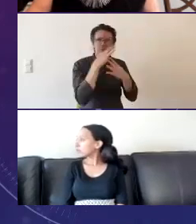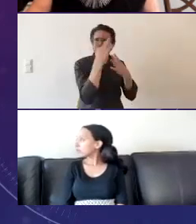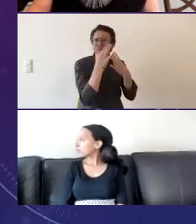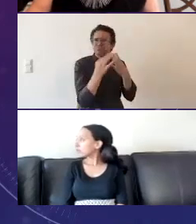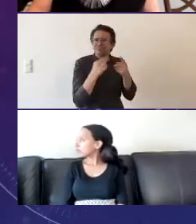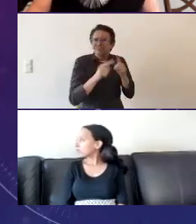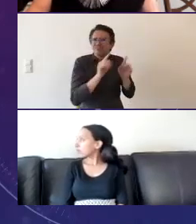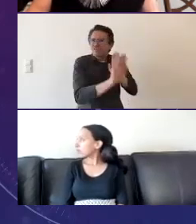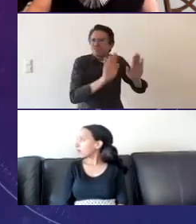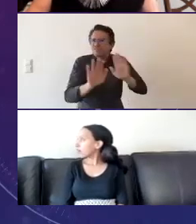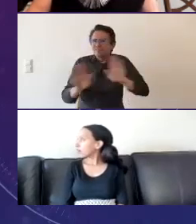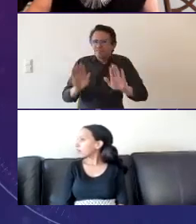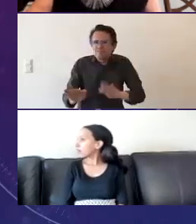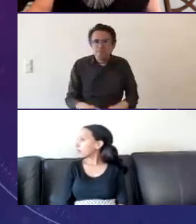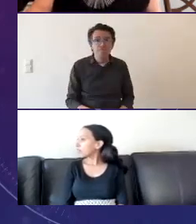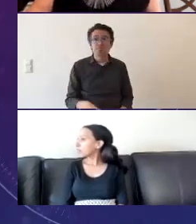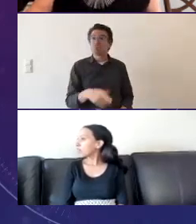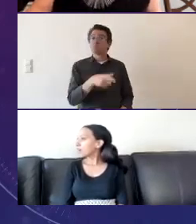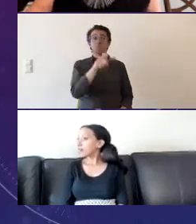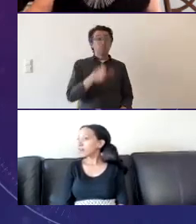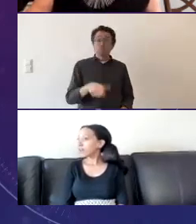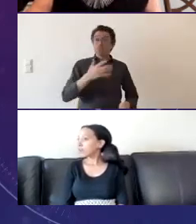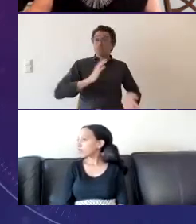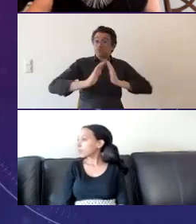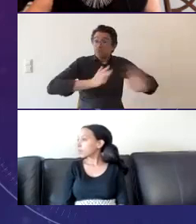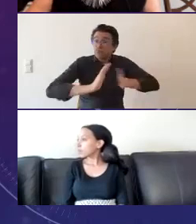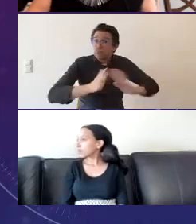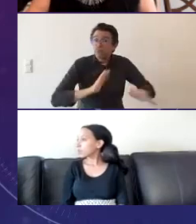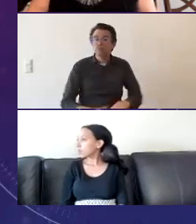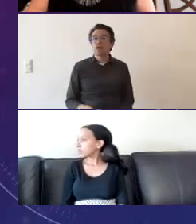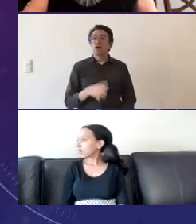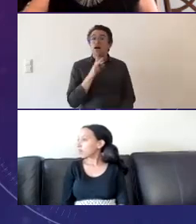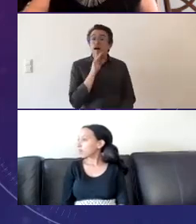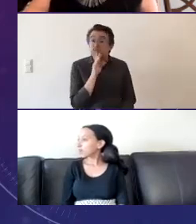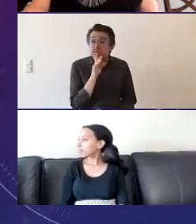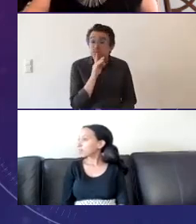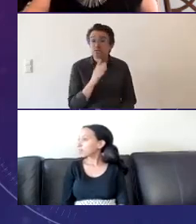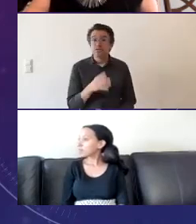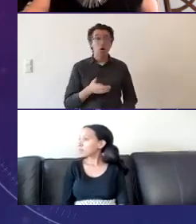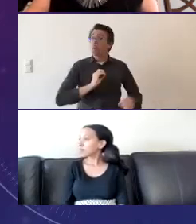or doesn't do either then the person then the other side is the spectrum for